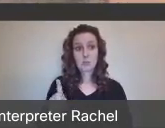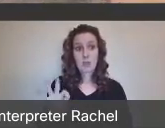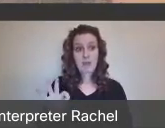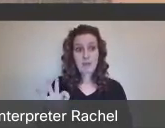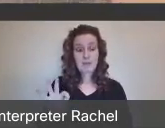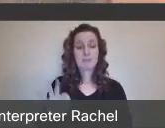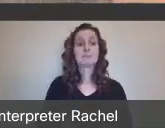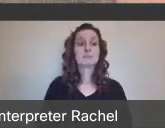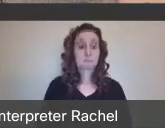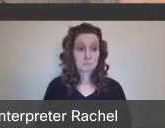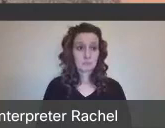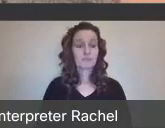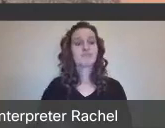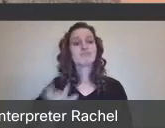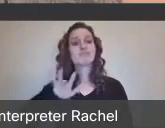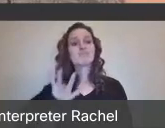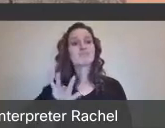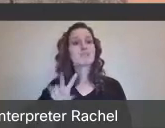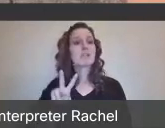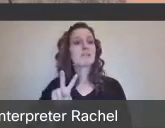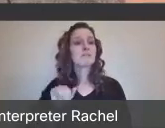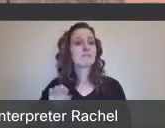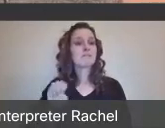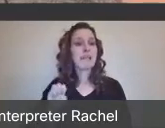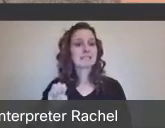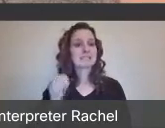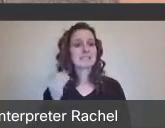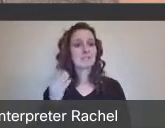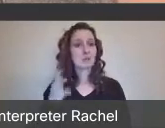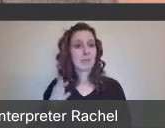and click on the Vaccine Information button at the top of the page.